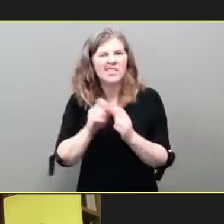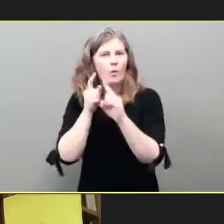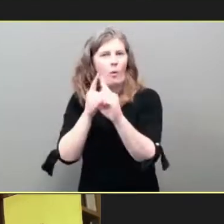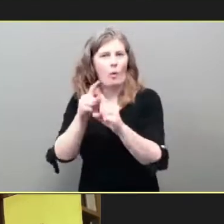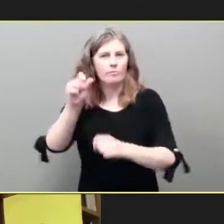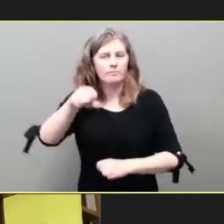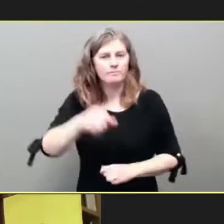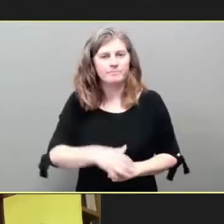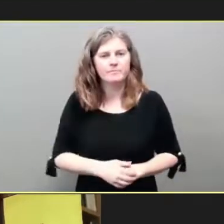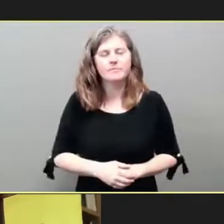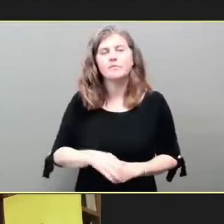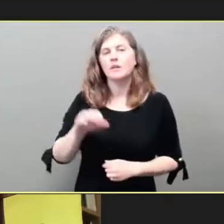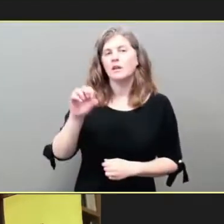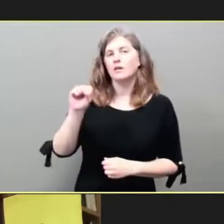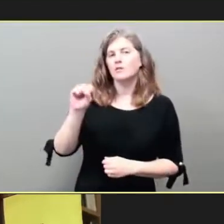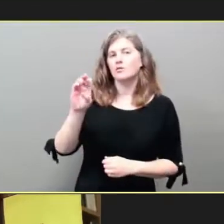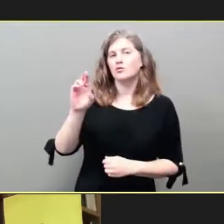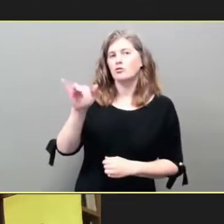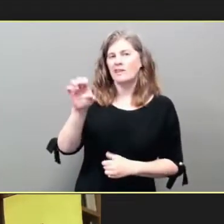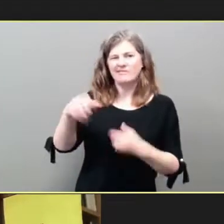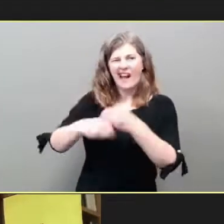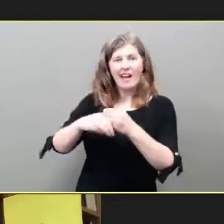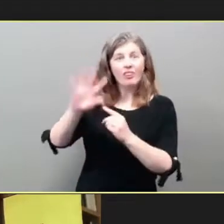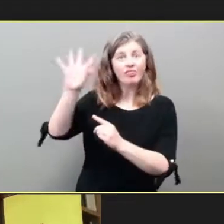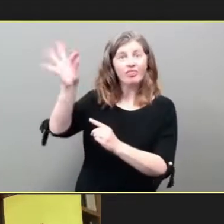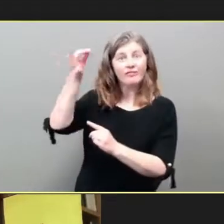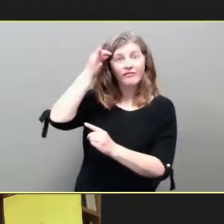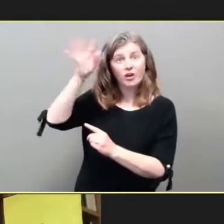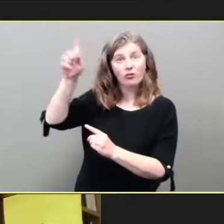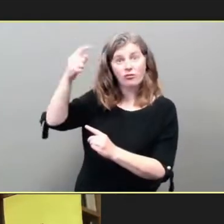And I just quickly add that the federal government sort of set its sights on